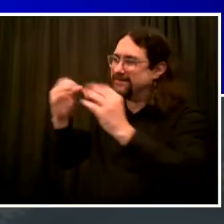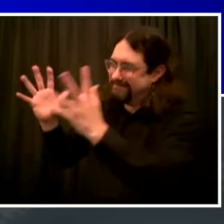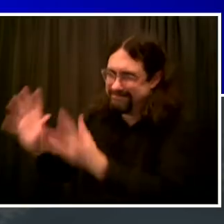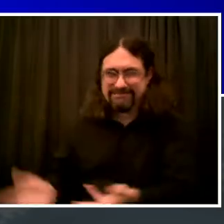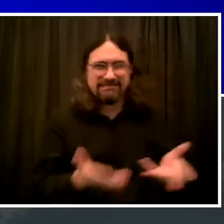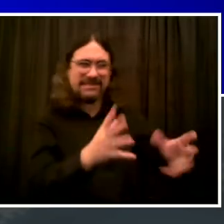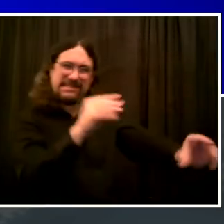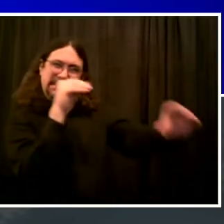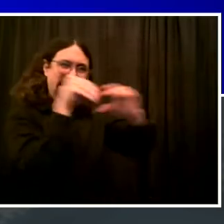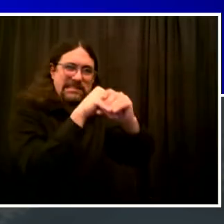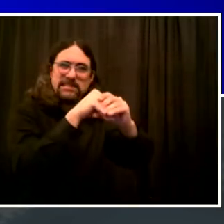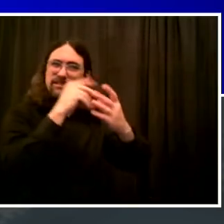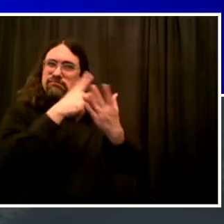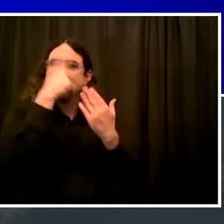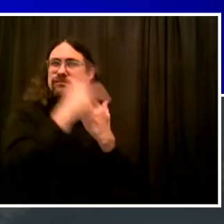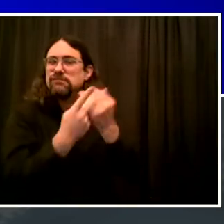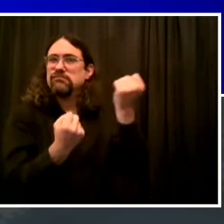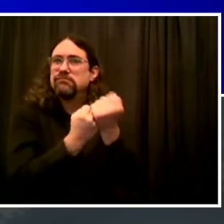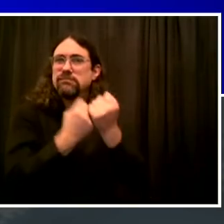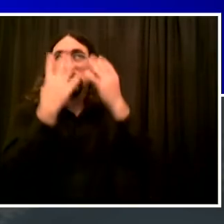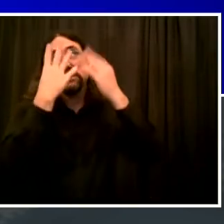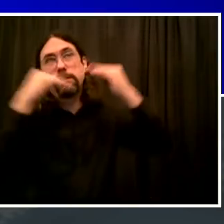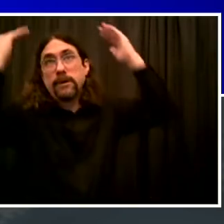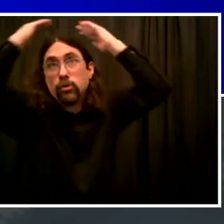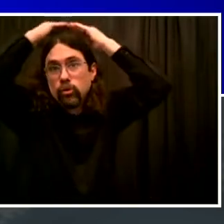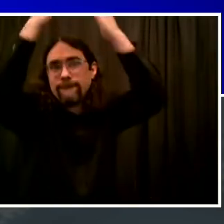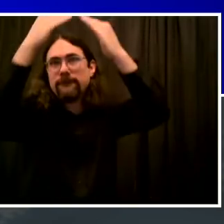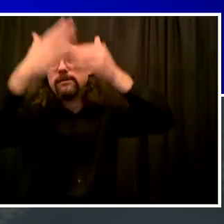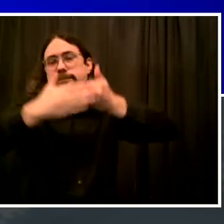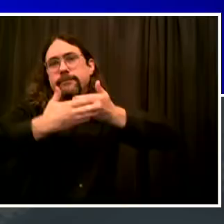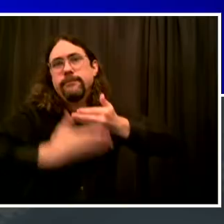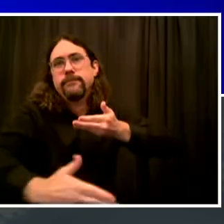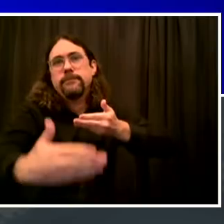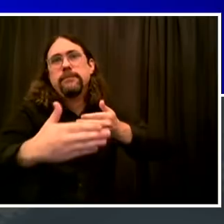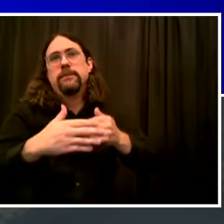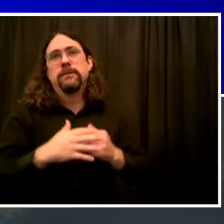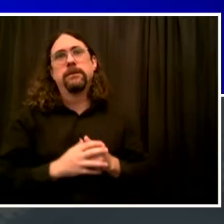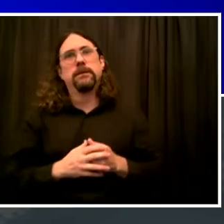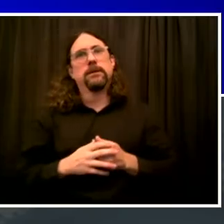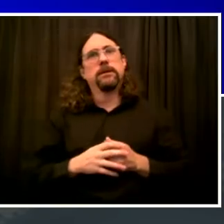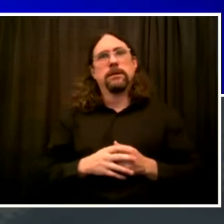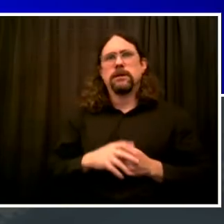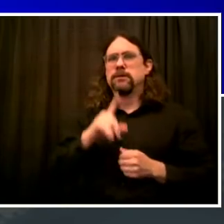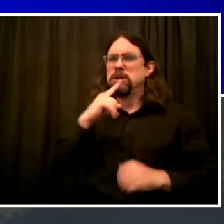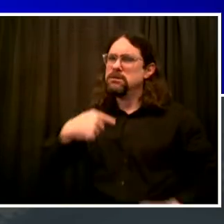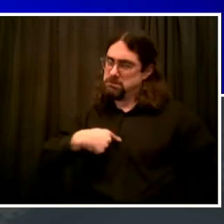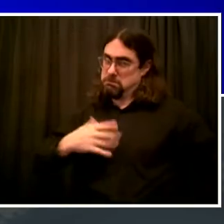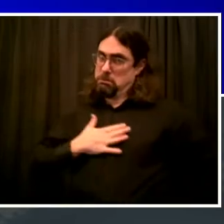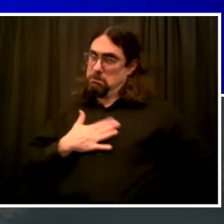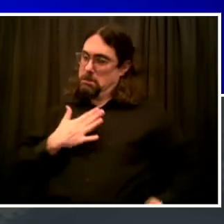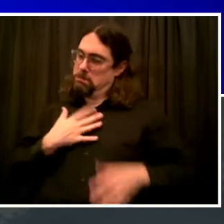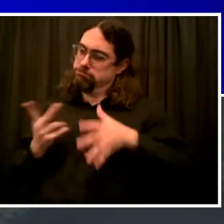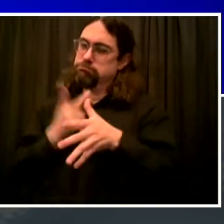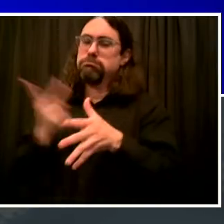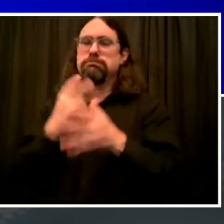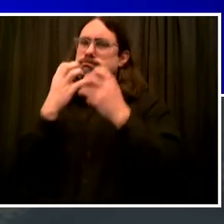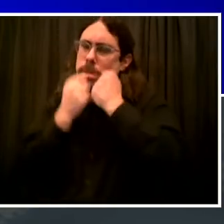I'VE TOLD YOU WHAT WE'VE DONE OVER THE LAST THREE YEAR S INVOLVED VERY INTENSIVE, VERY